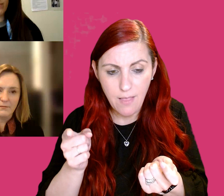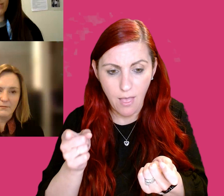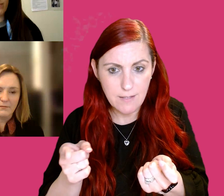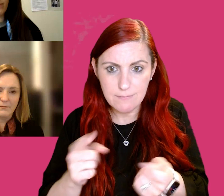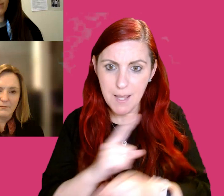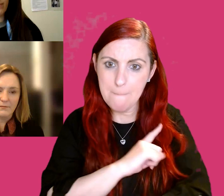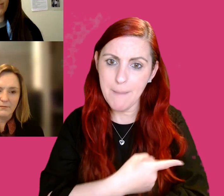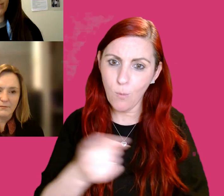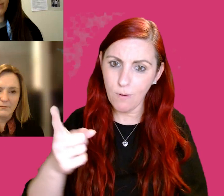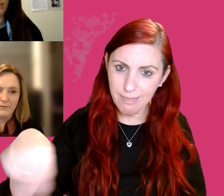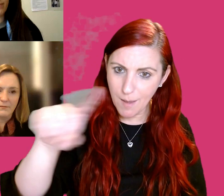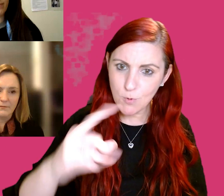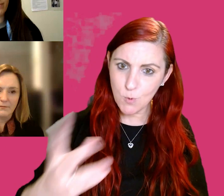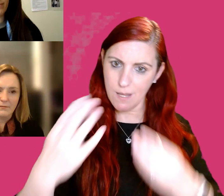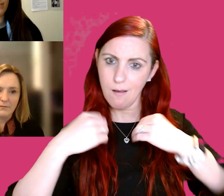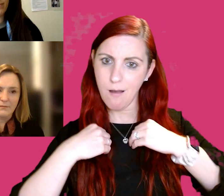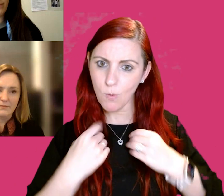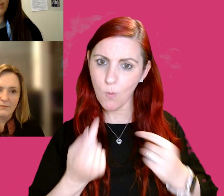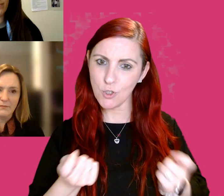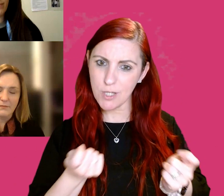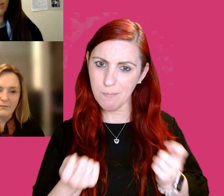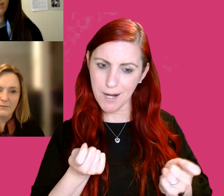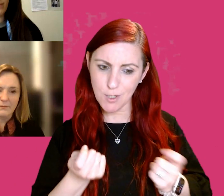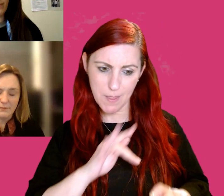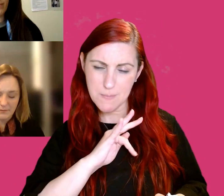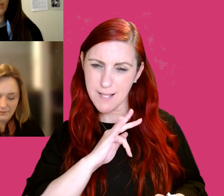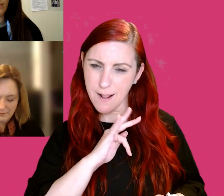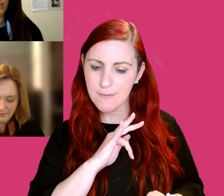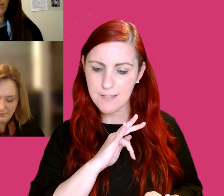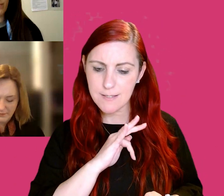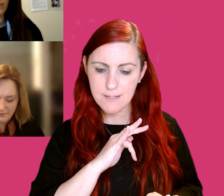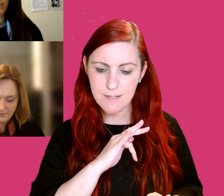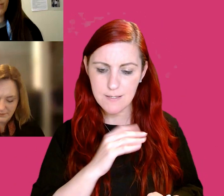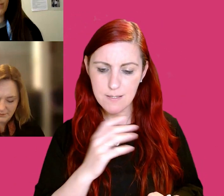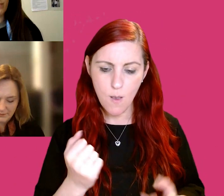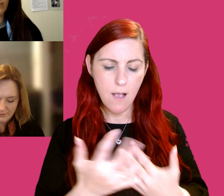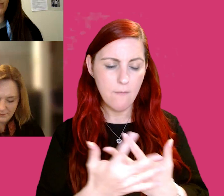to kind of just take ownership of it themselves you know there are lots of patients who reject the